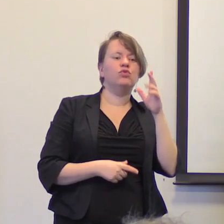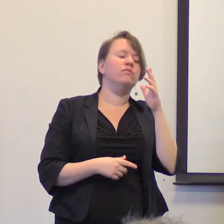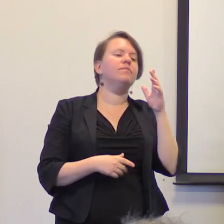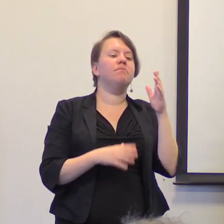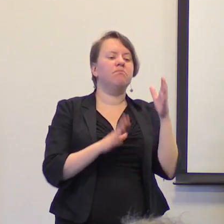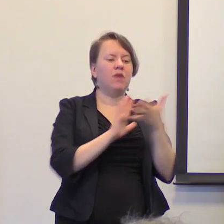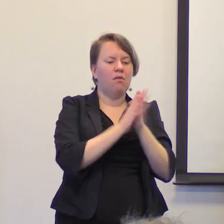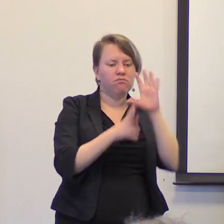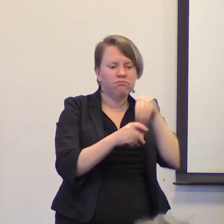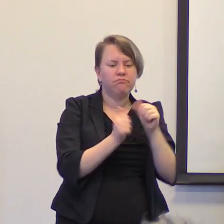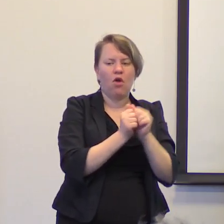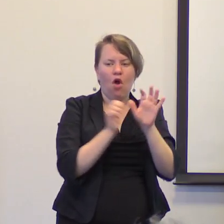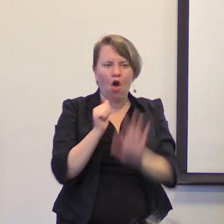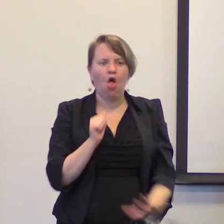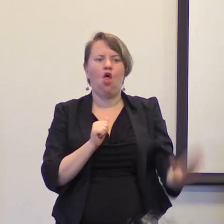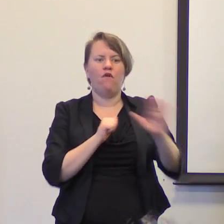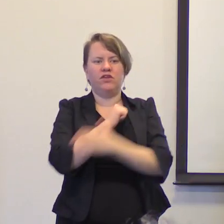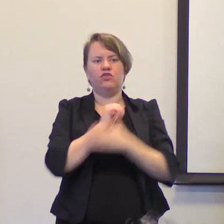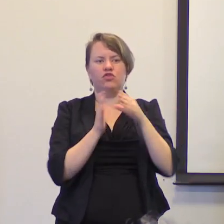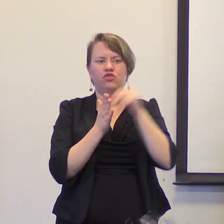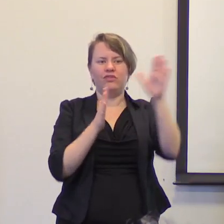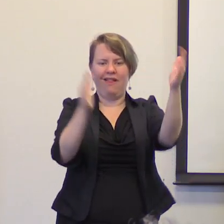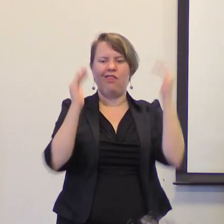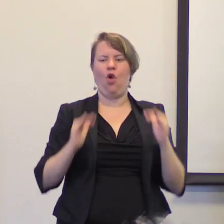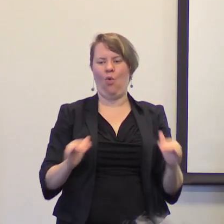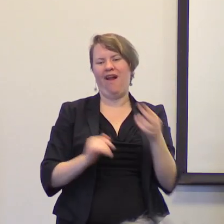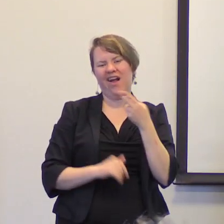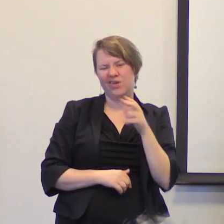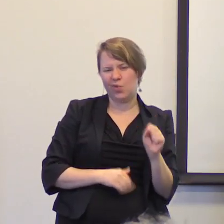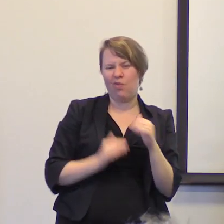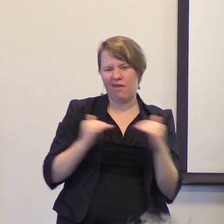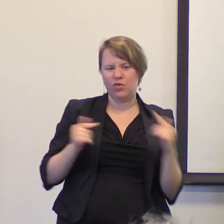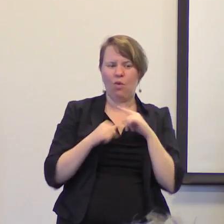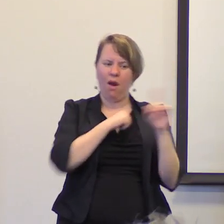country of students, usually at lower levels, the high school levels, who are punished for